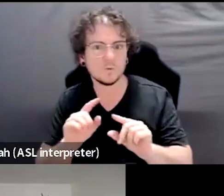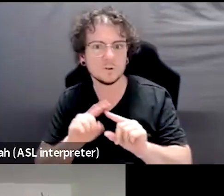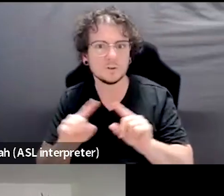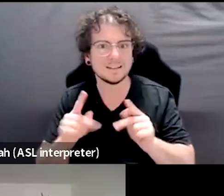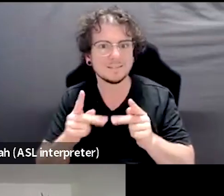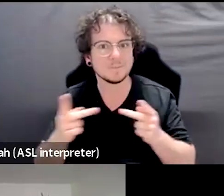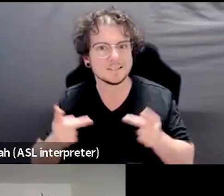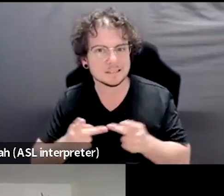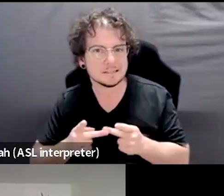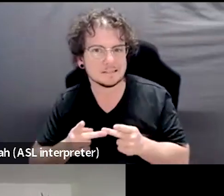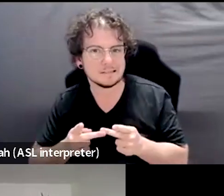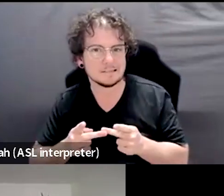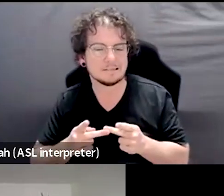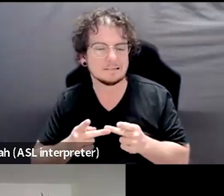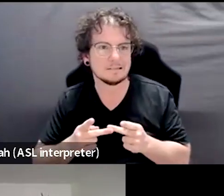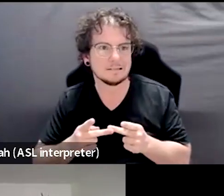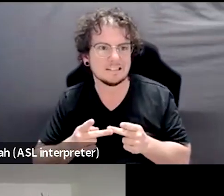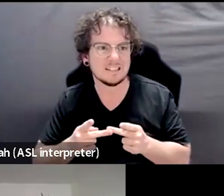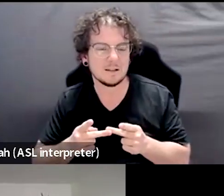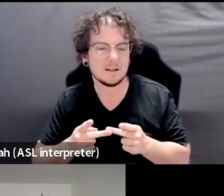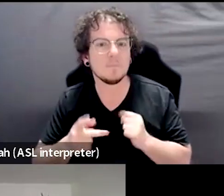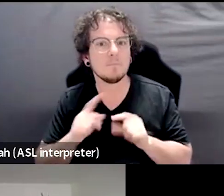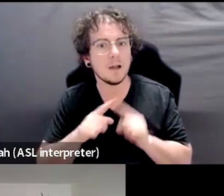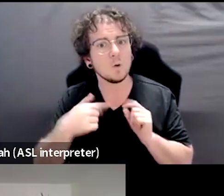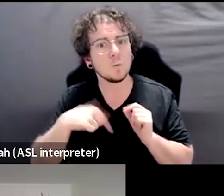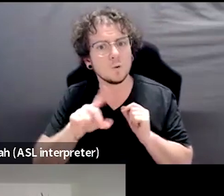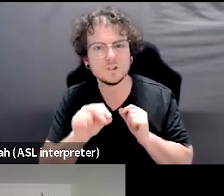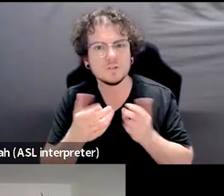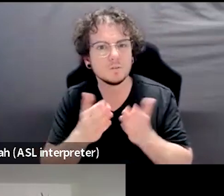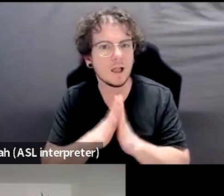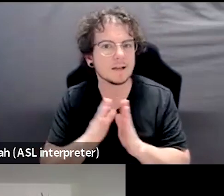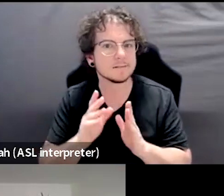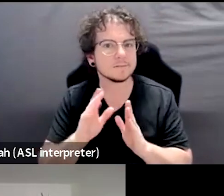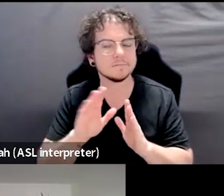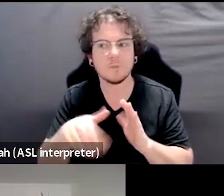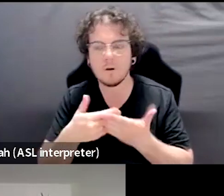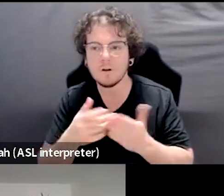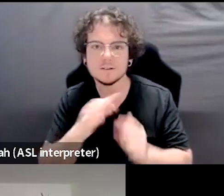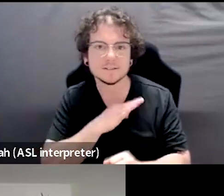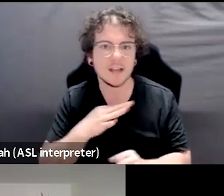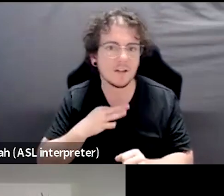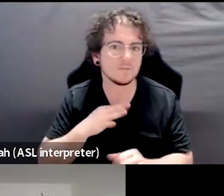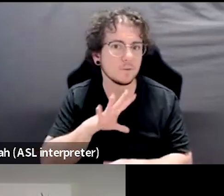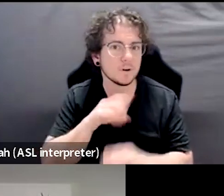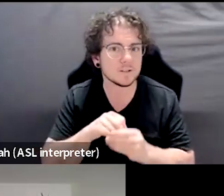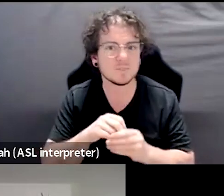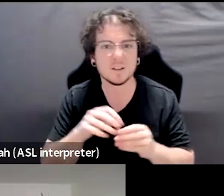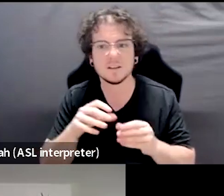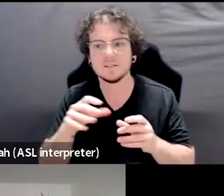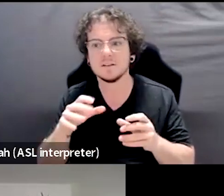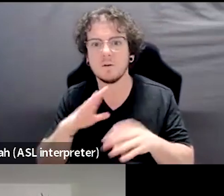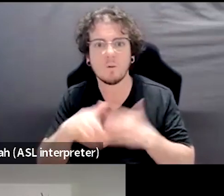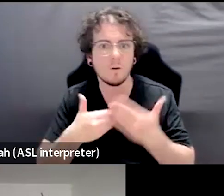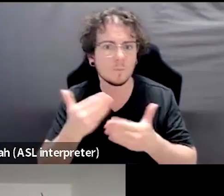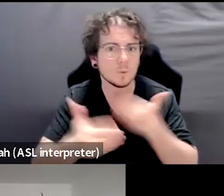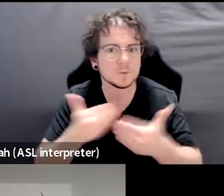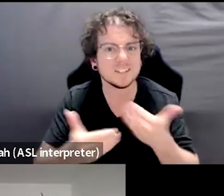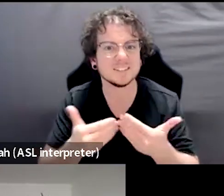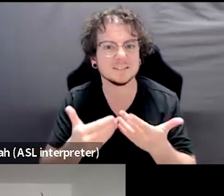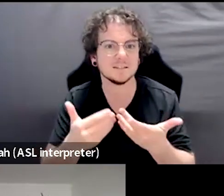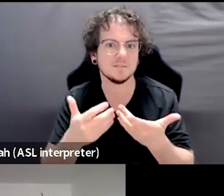like I said, have everyone participate in all parts of the process of producing the book. So,